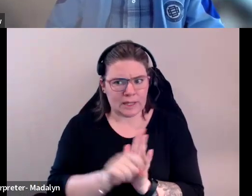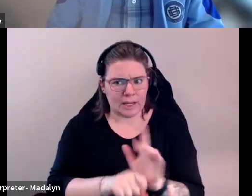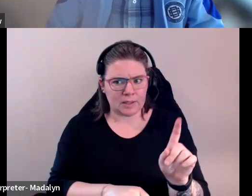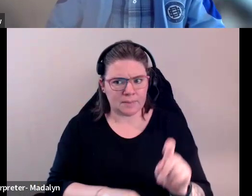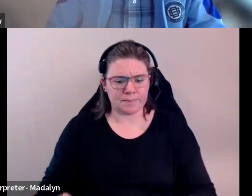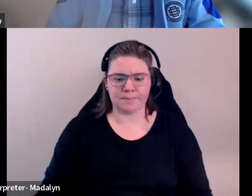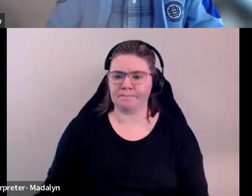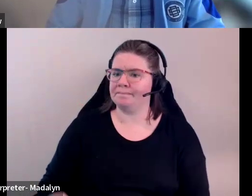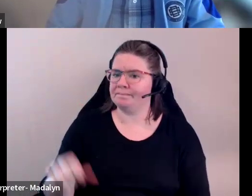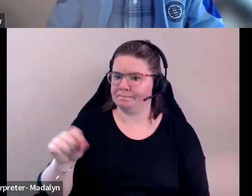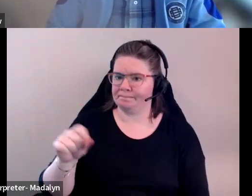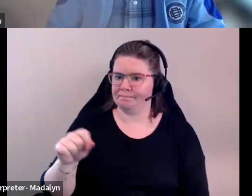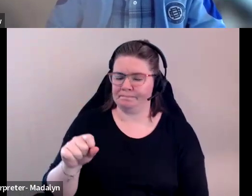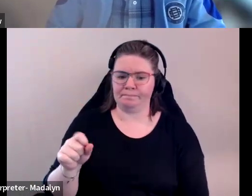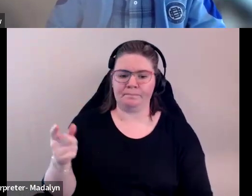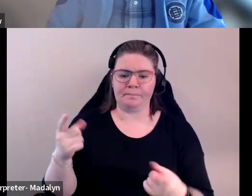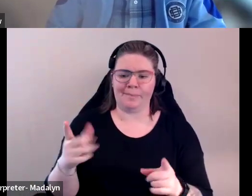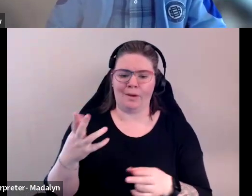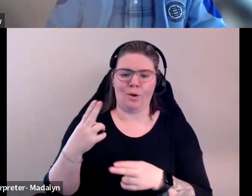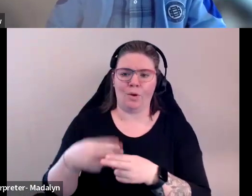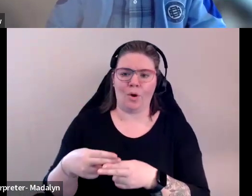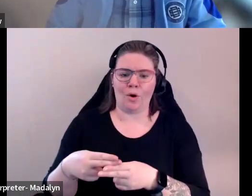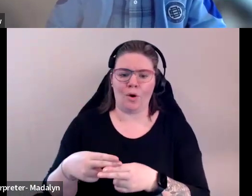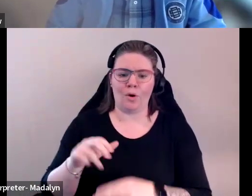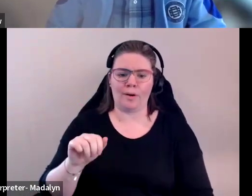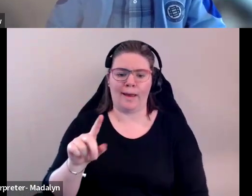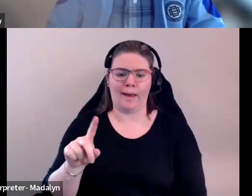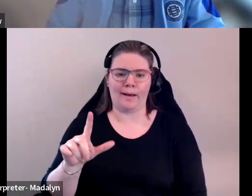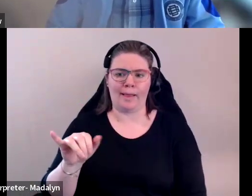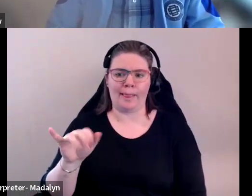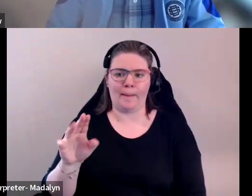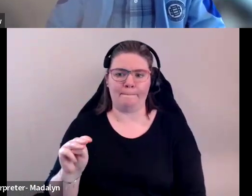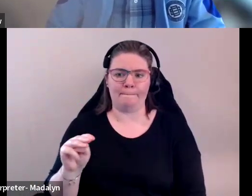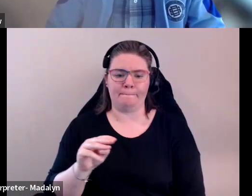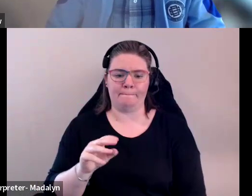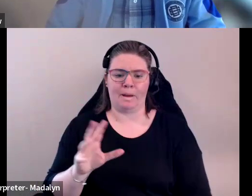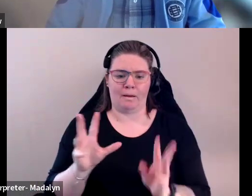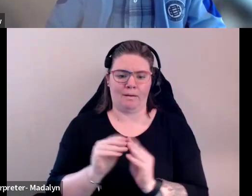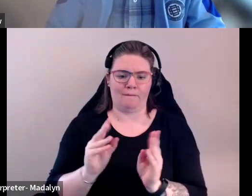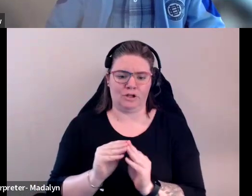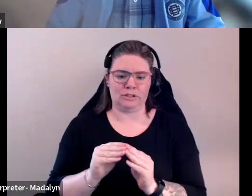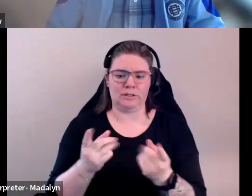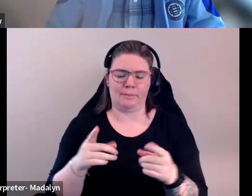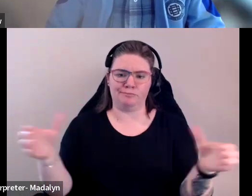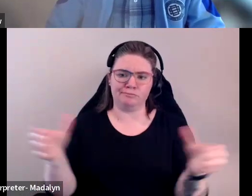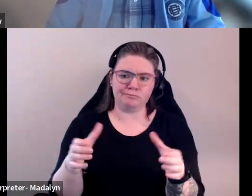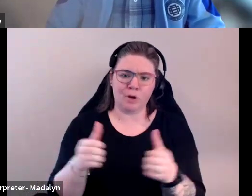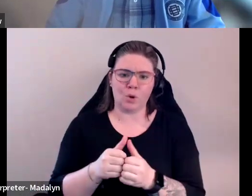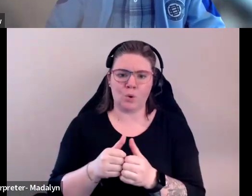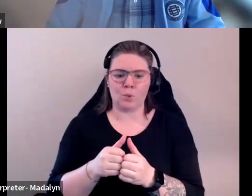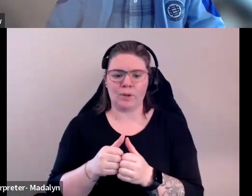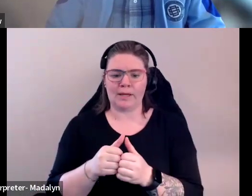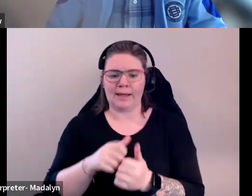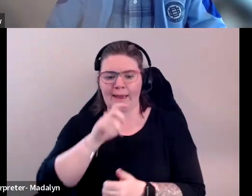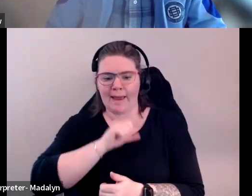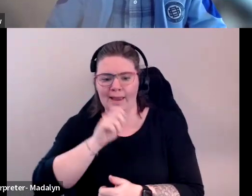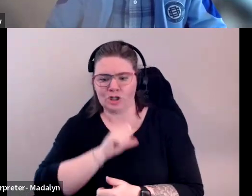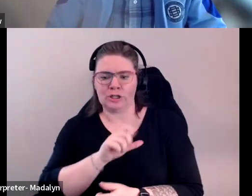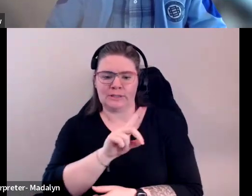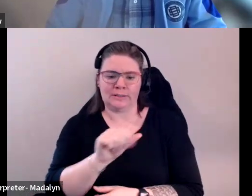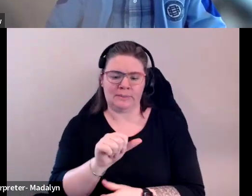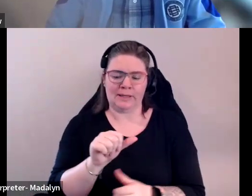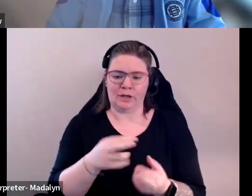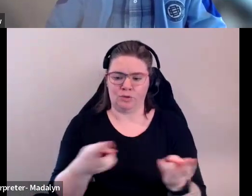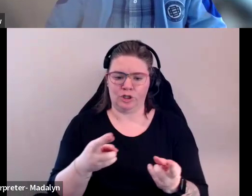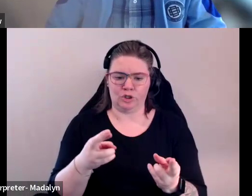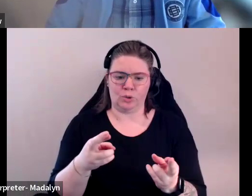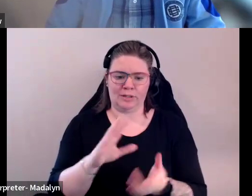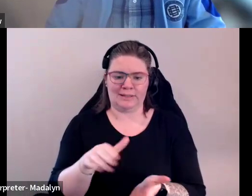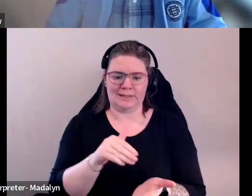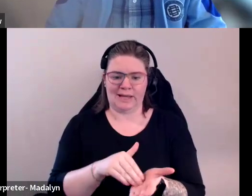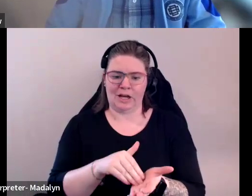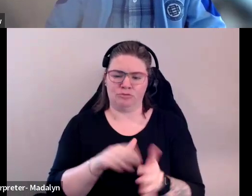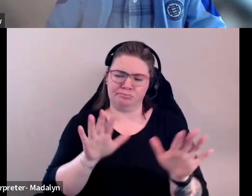Don Posh: Yeah, we had a. It's called the Addlin Conference. It's where we get together with the aging and disability resource centers and the greater Wisconsin